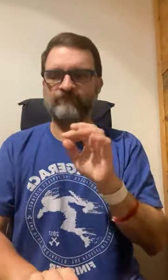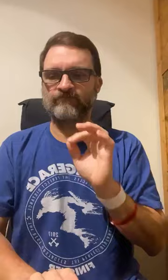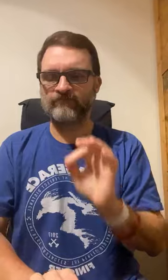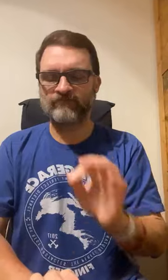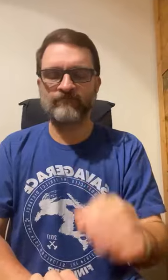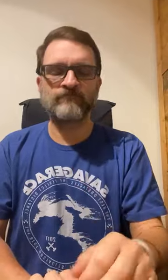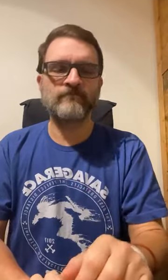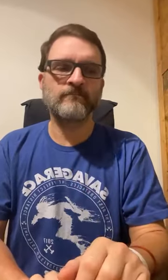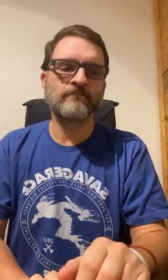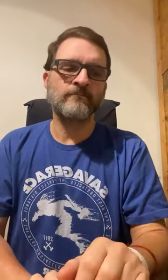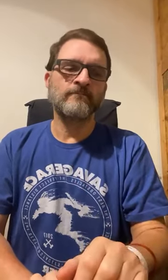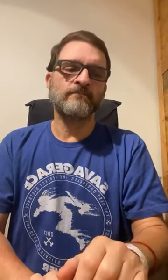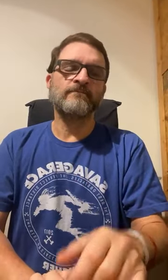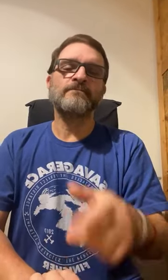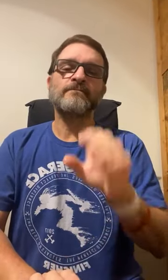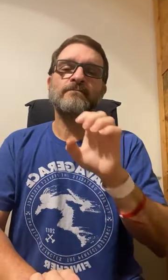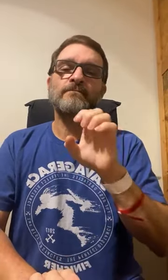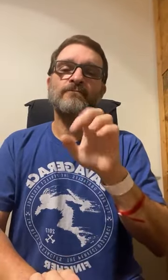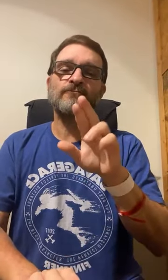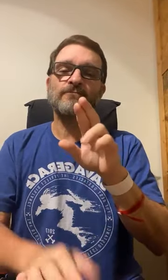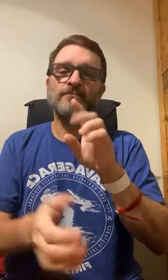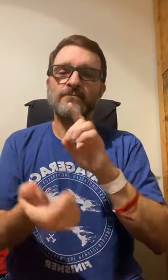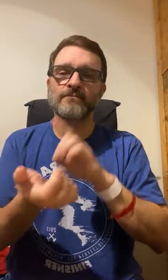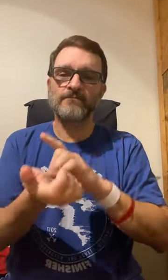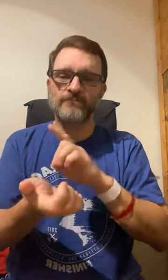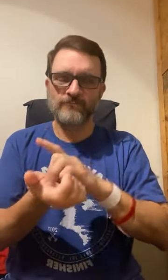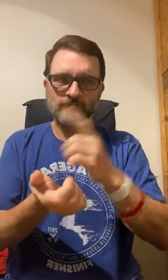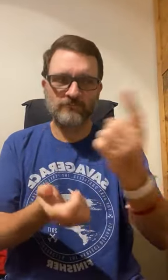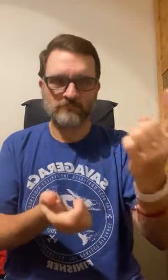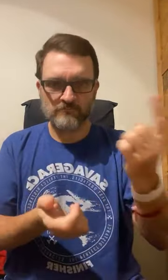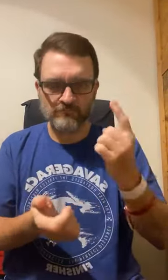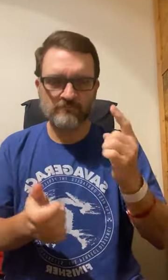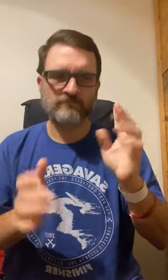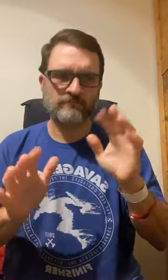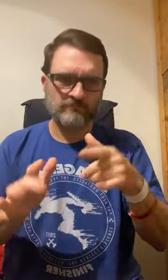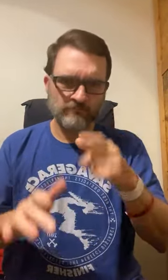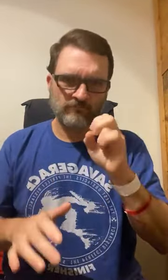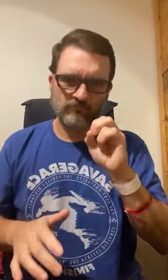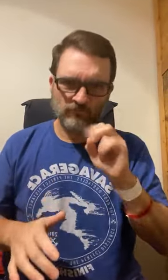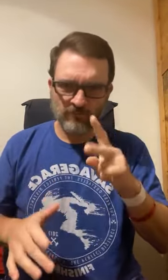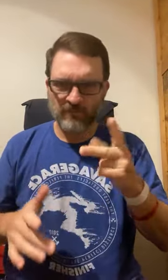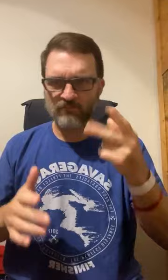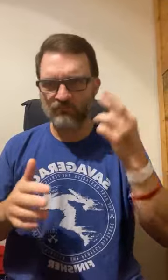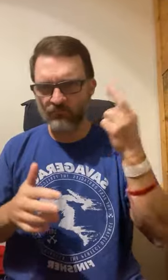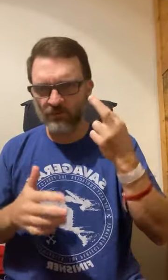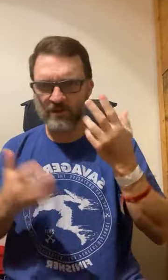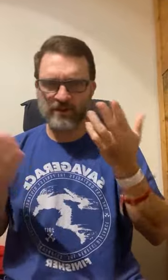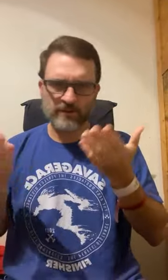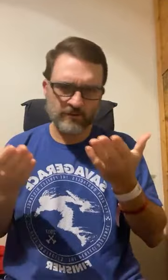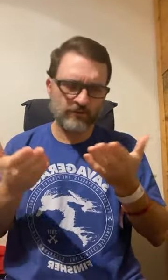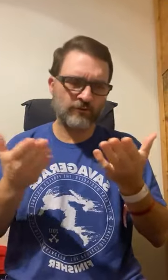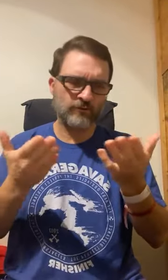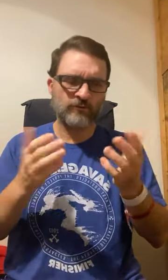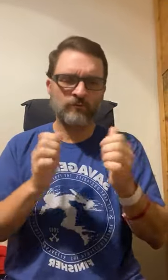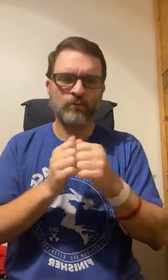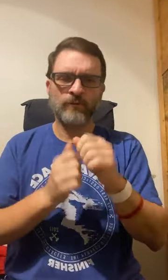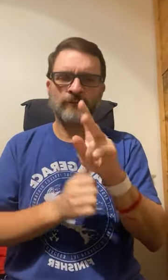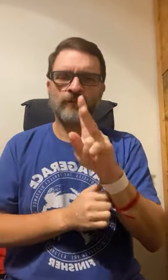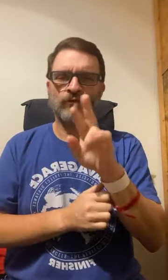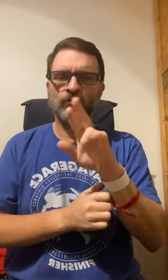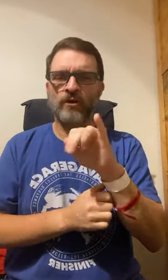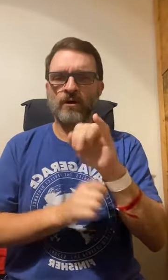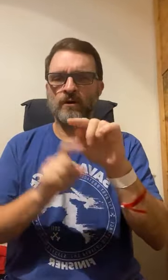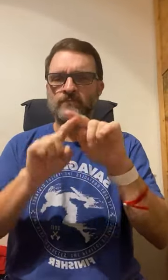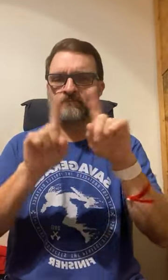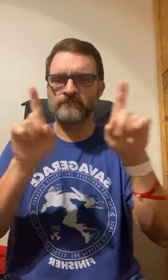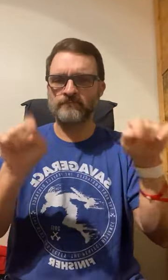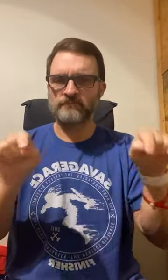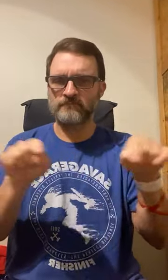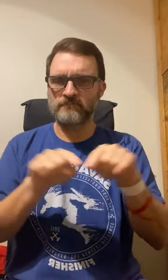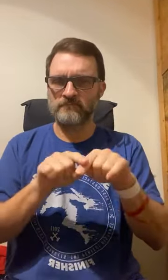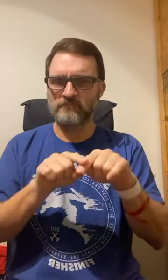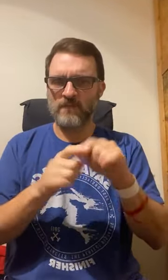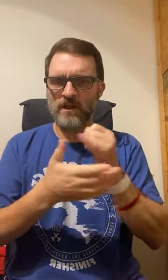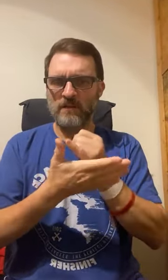ER doctor came and asking me if I was ok and asking me for the reason I came here.